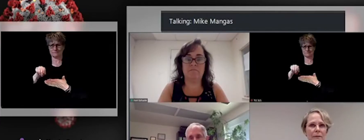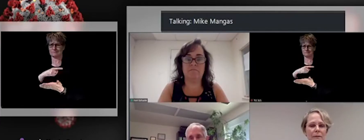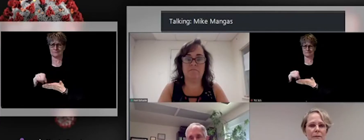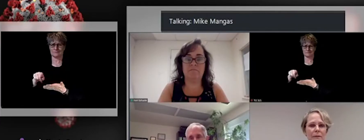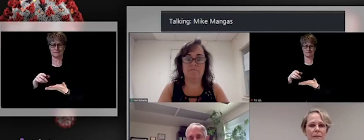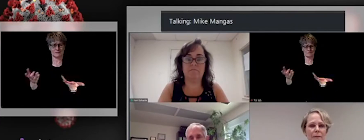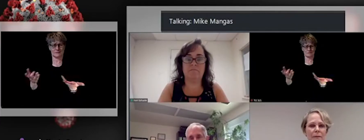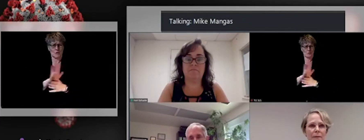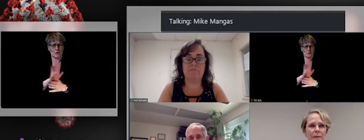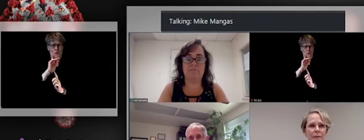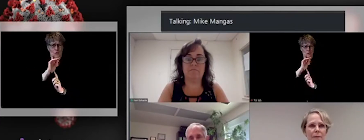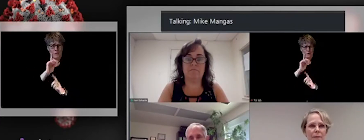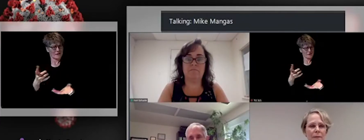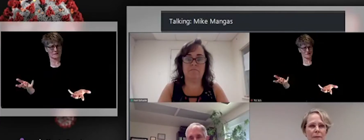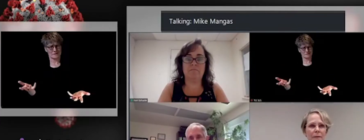to that.